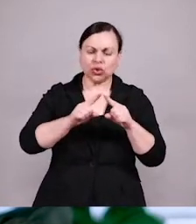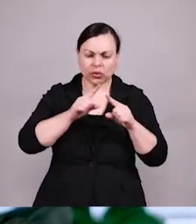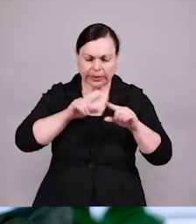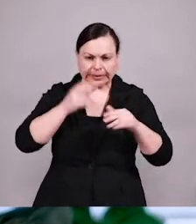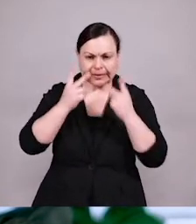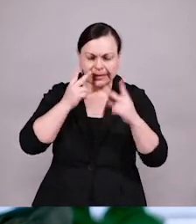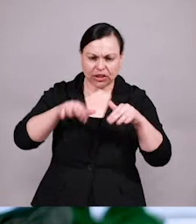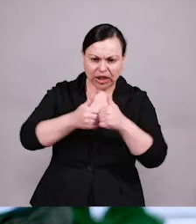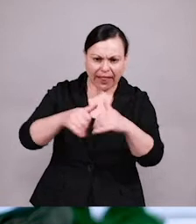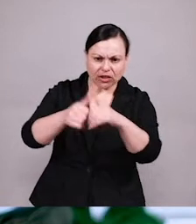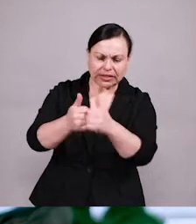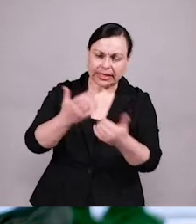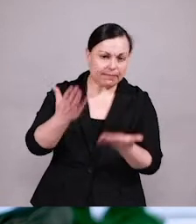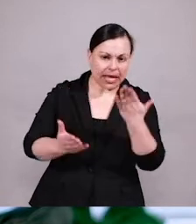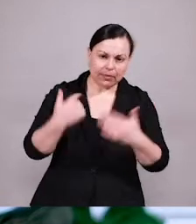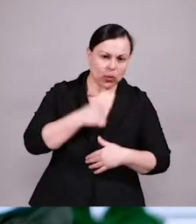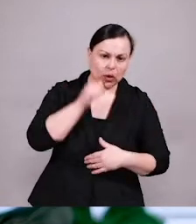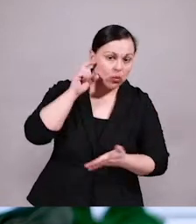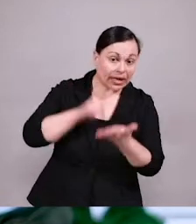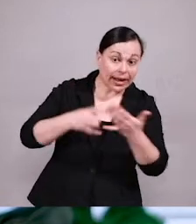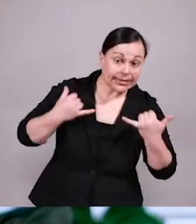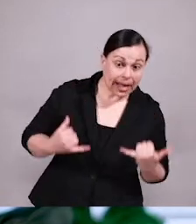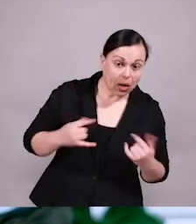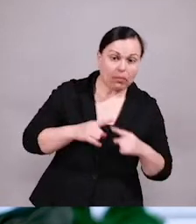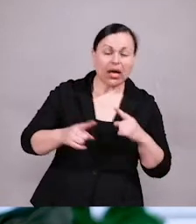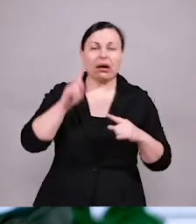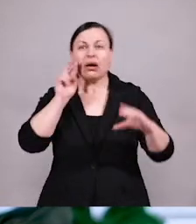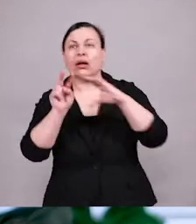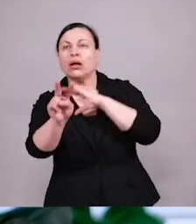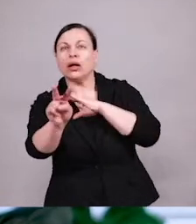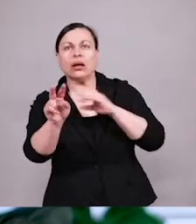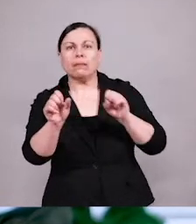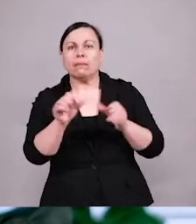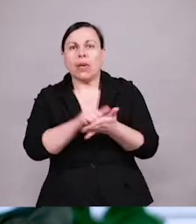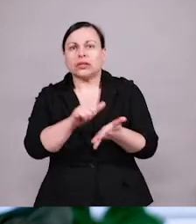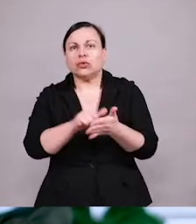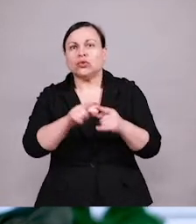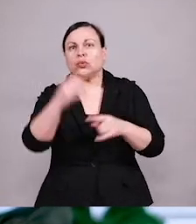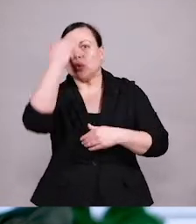And while we cannot foresee what lies ahead, we can take great courage in the fact that we